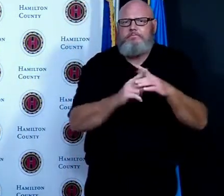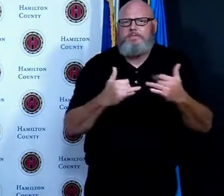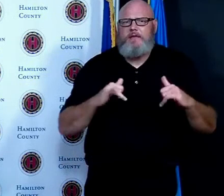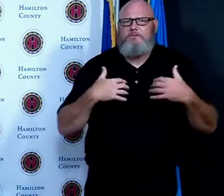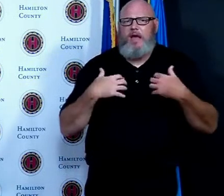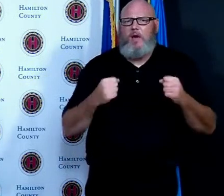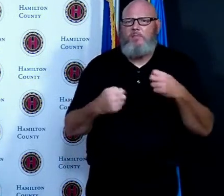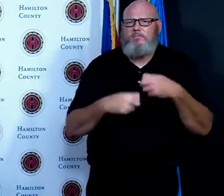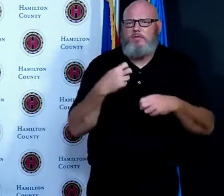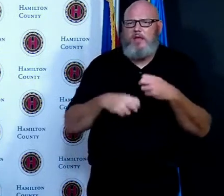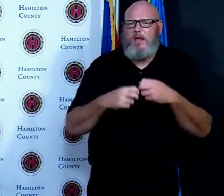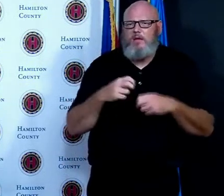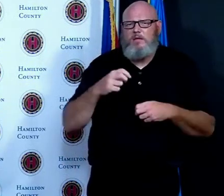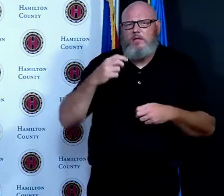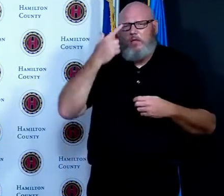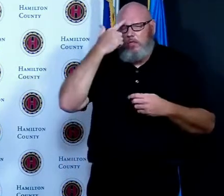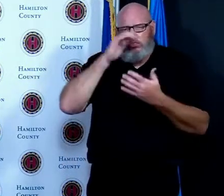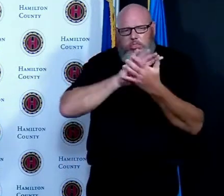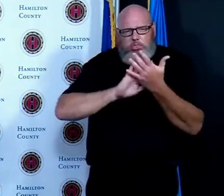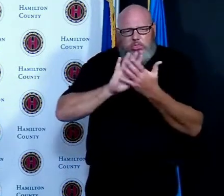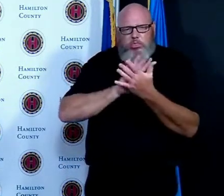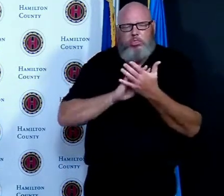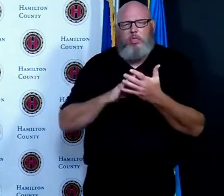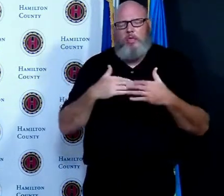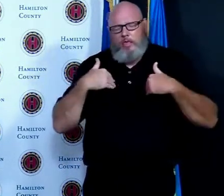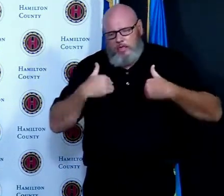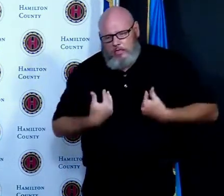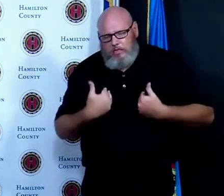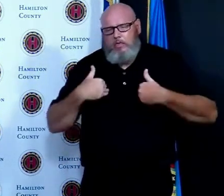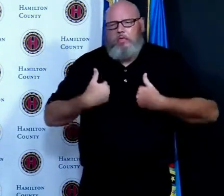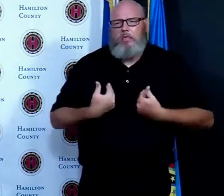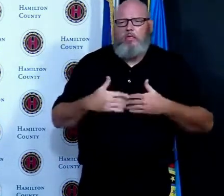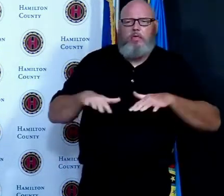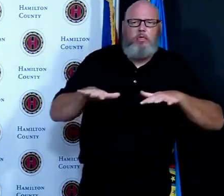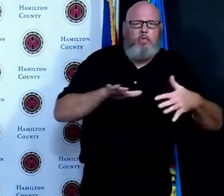fatigue I was talking to colleagues across the country and other academic health systems